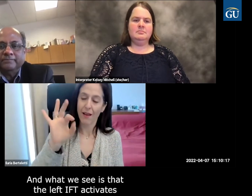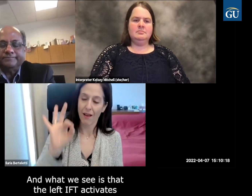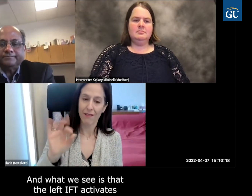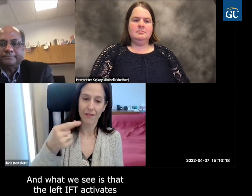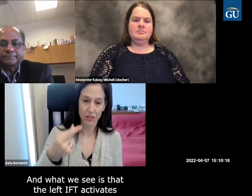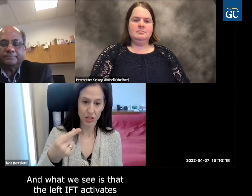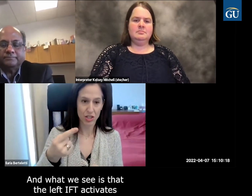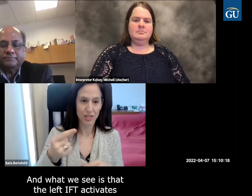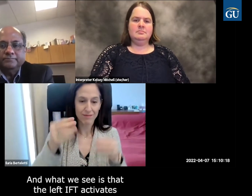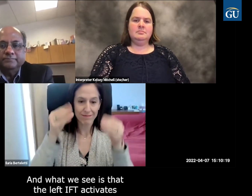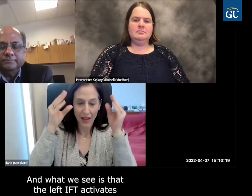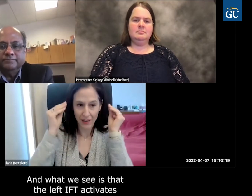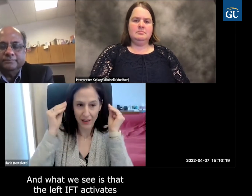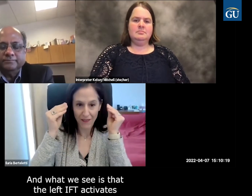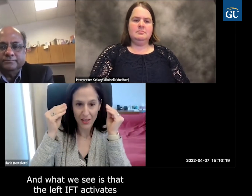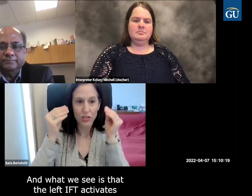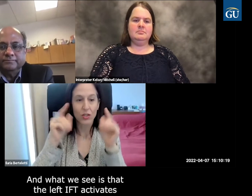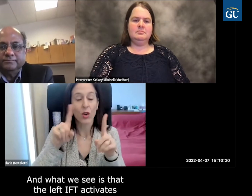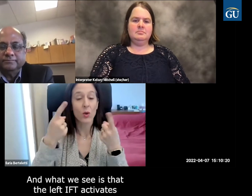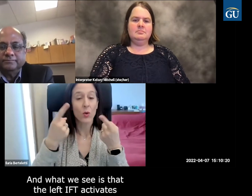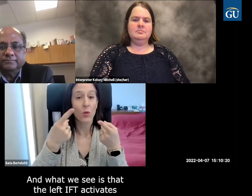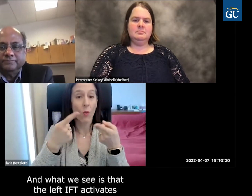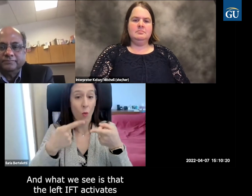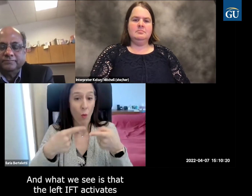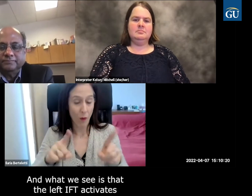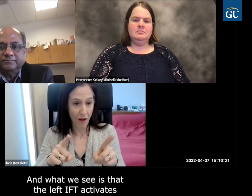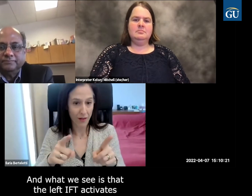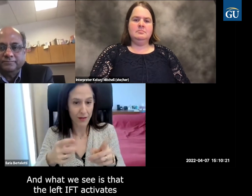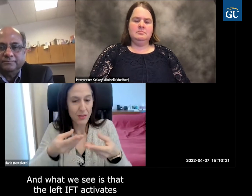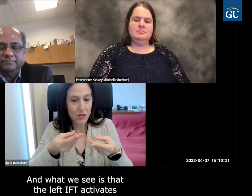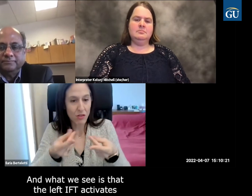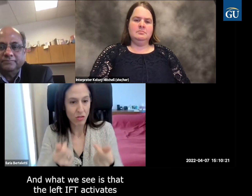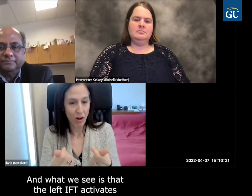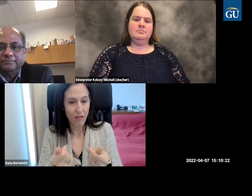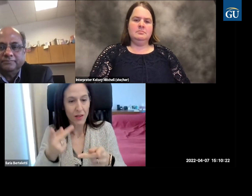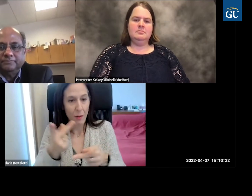is that the left ifg